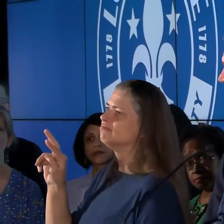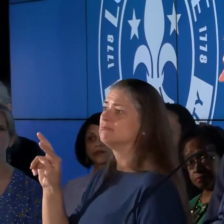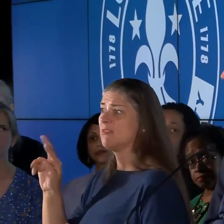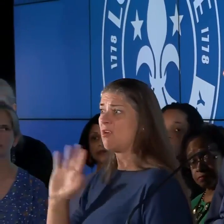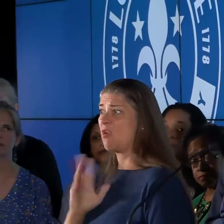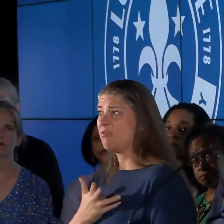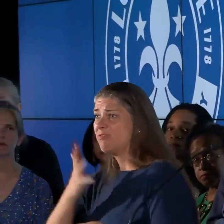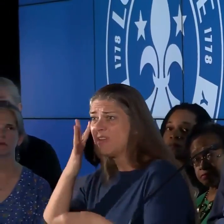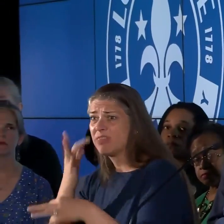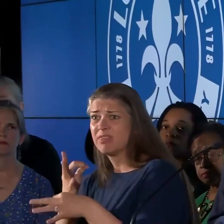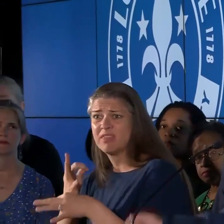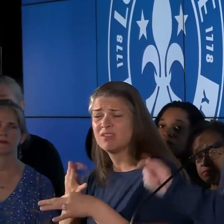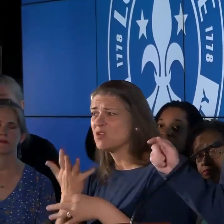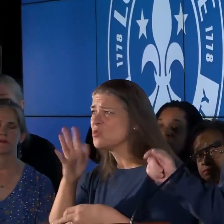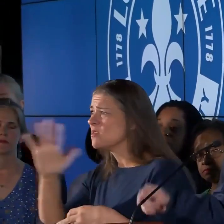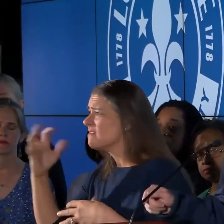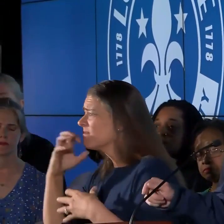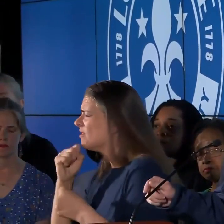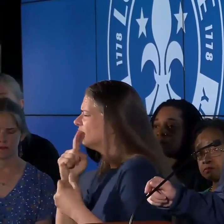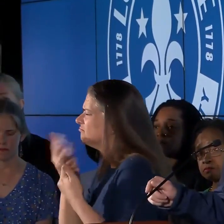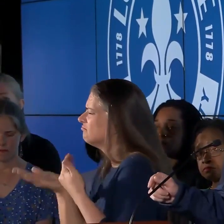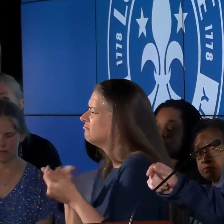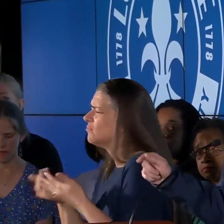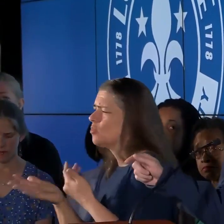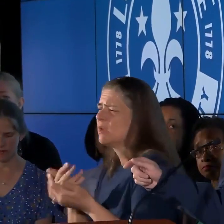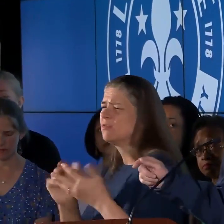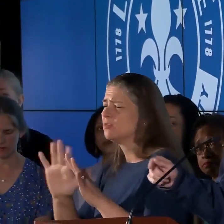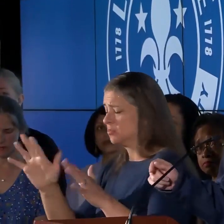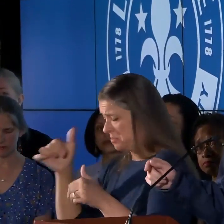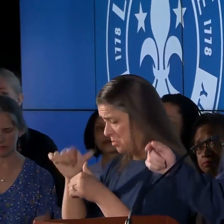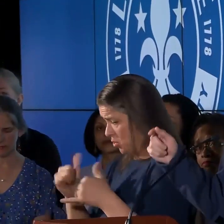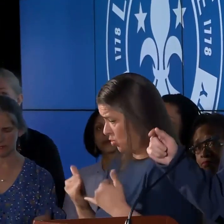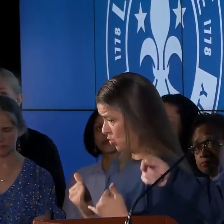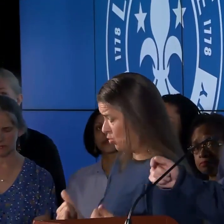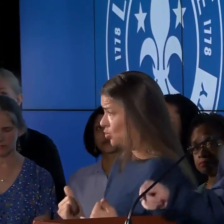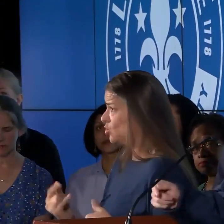or just your values is ensure that today more than anything is about these